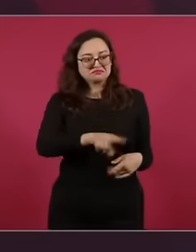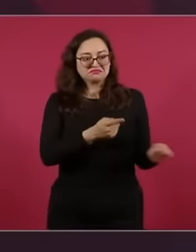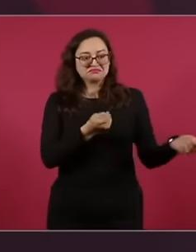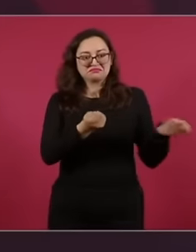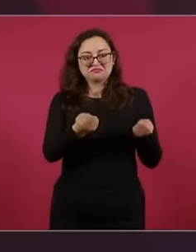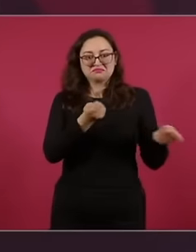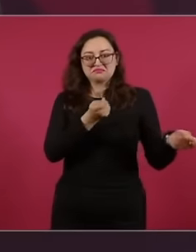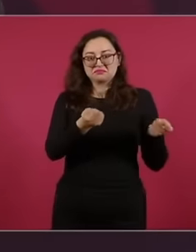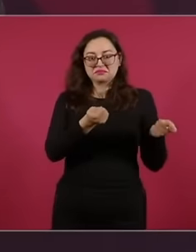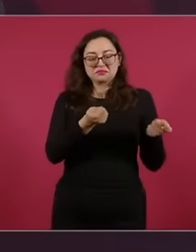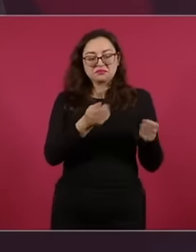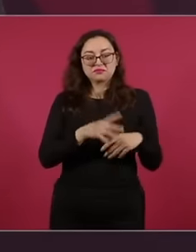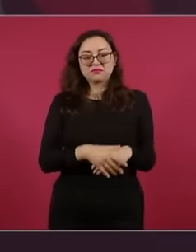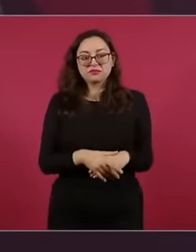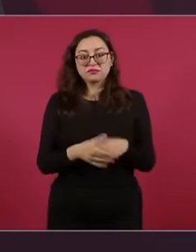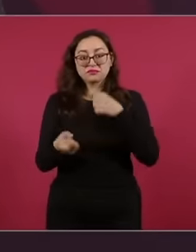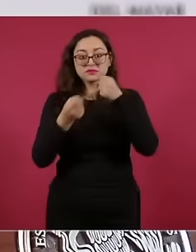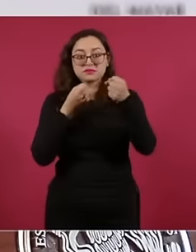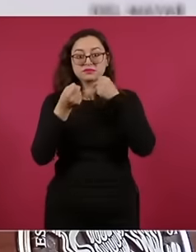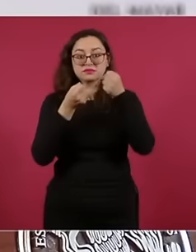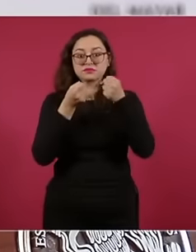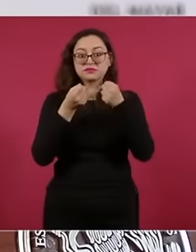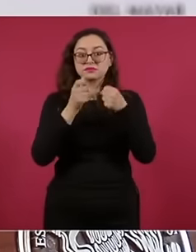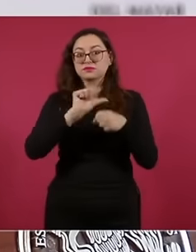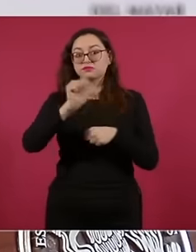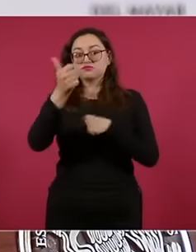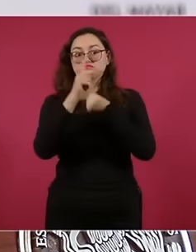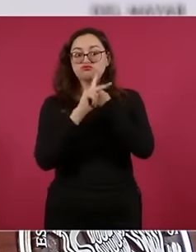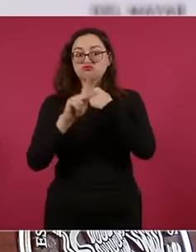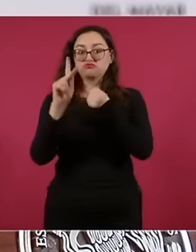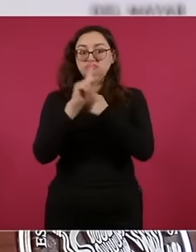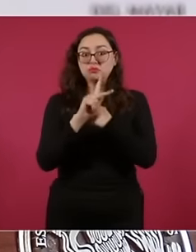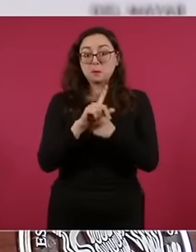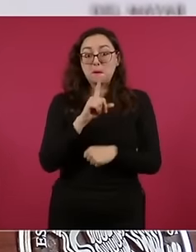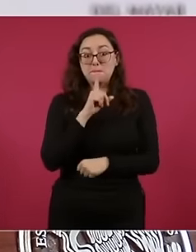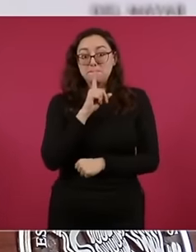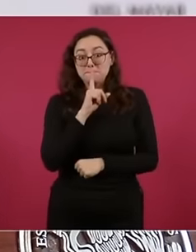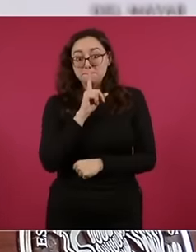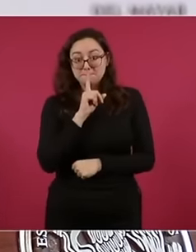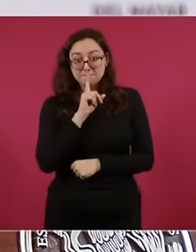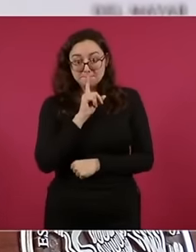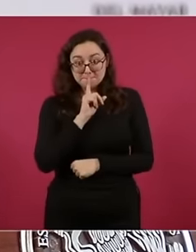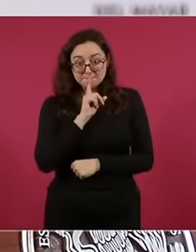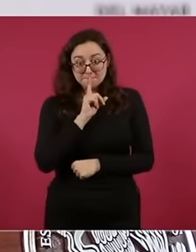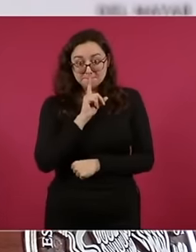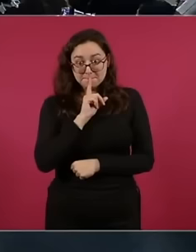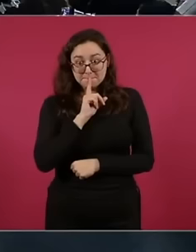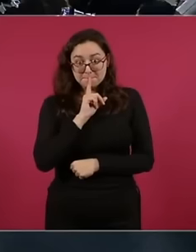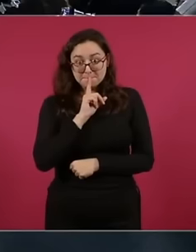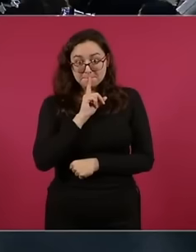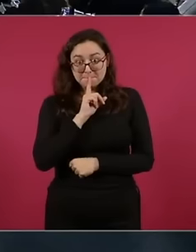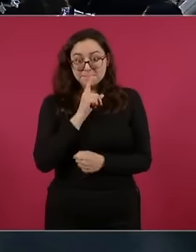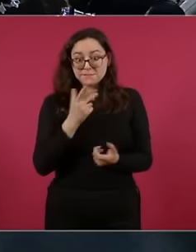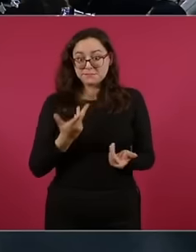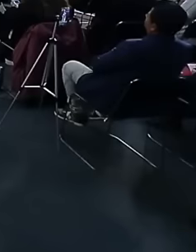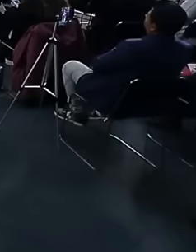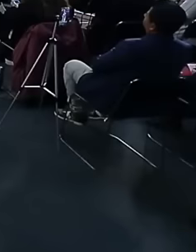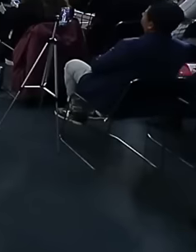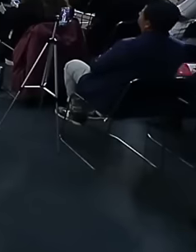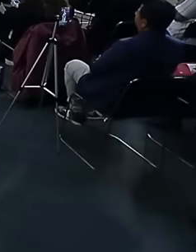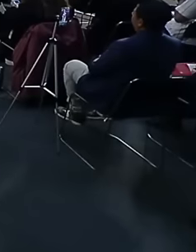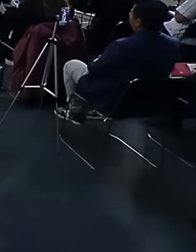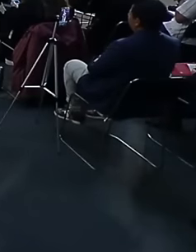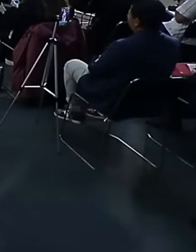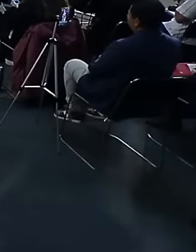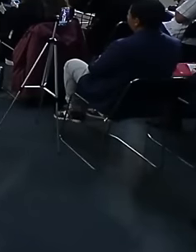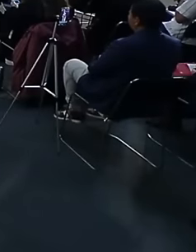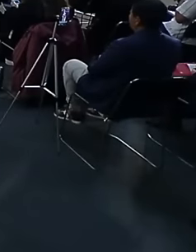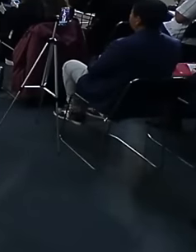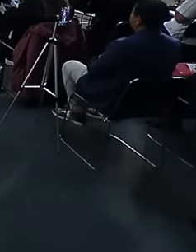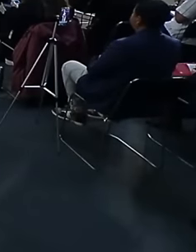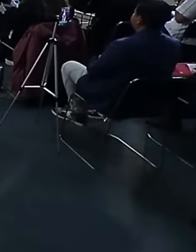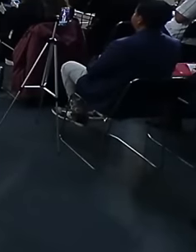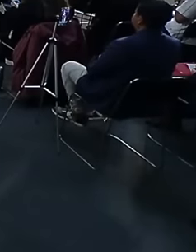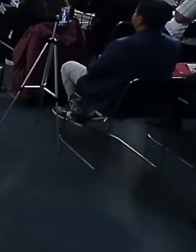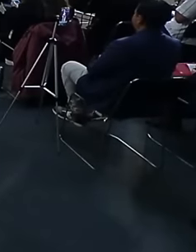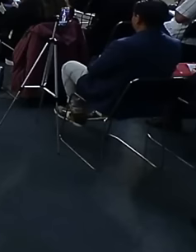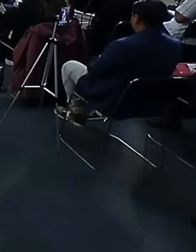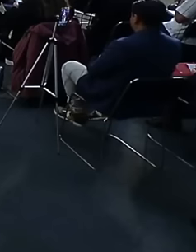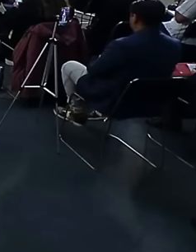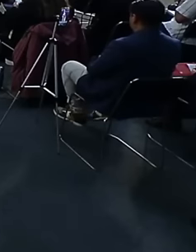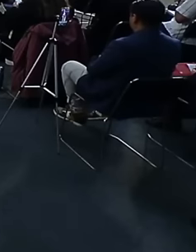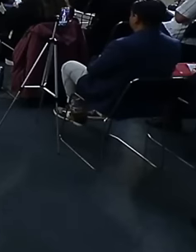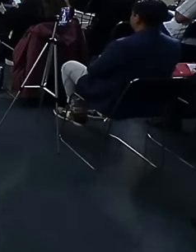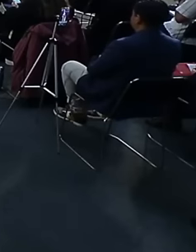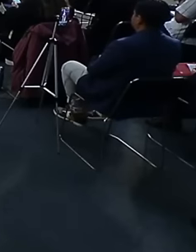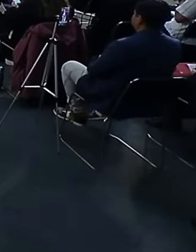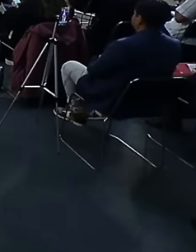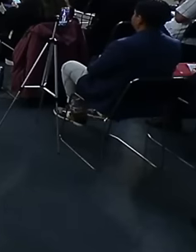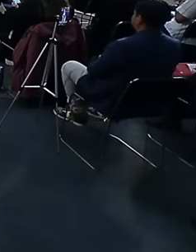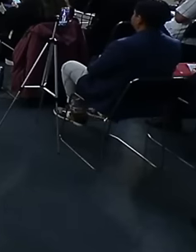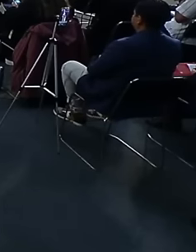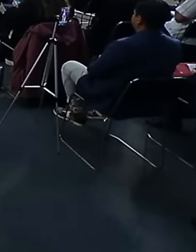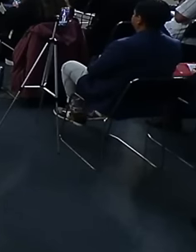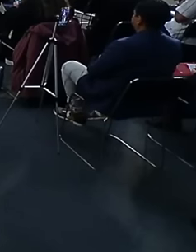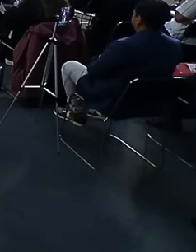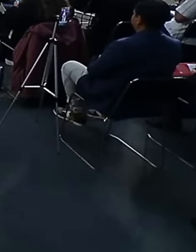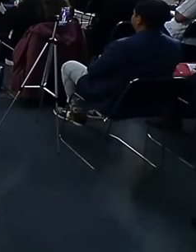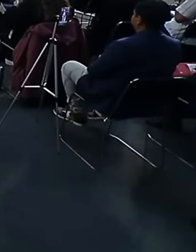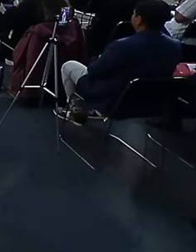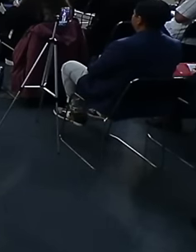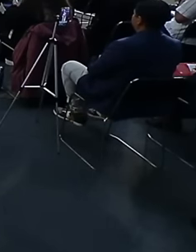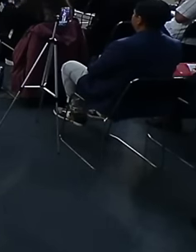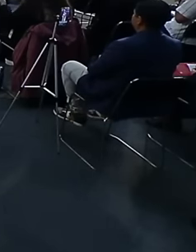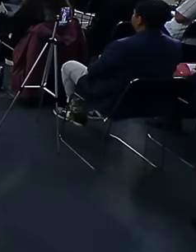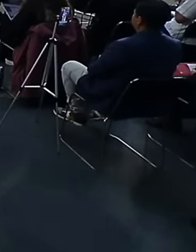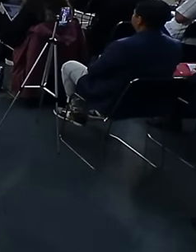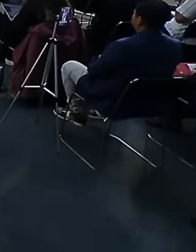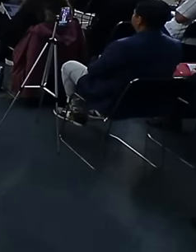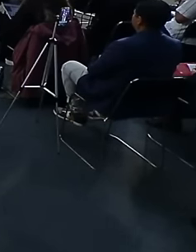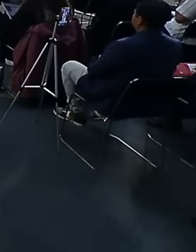foreign correspondents, there is this term that the engineer Heberto Castillo used